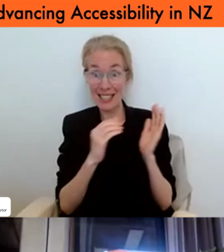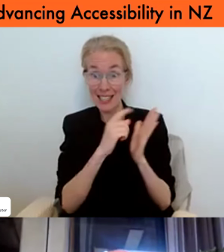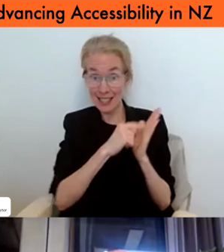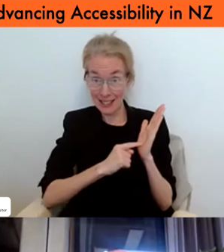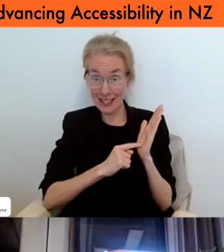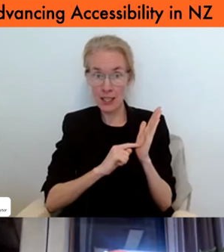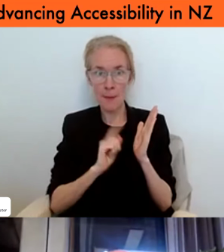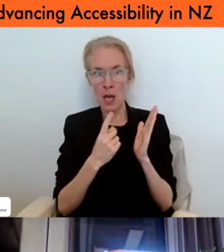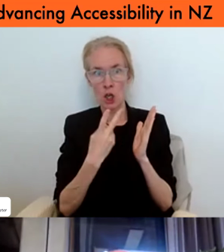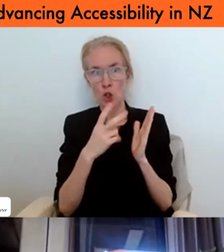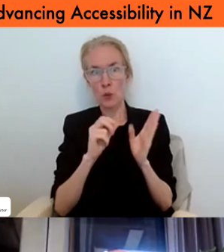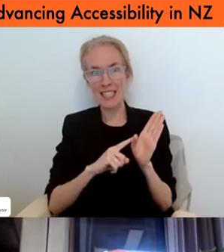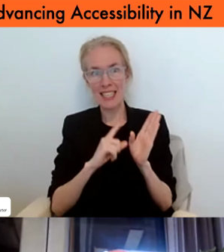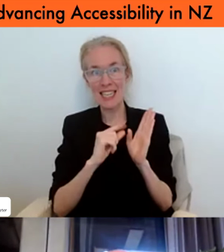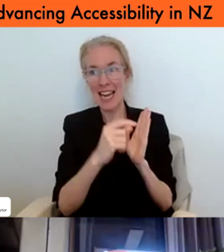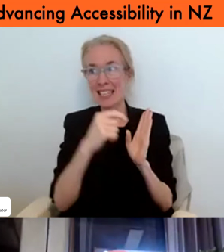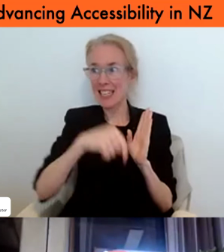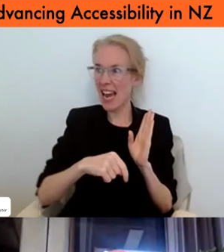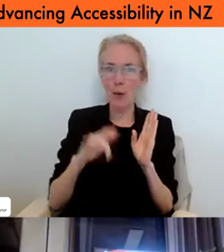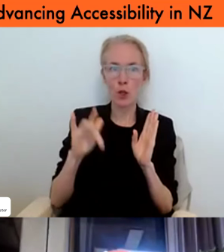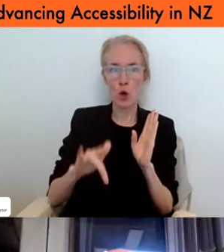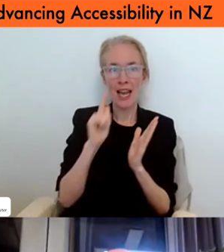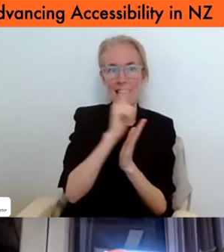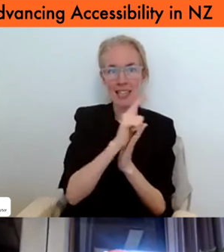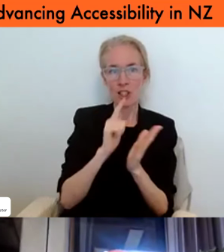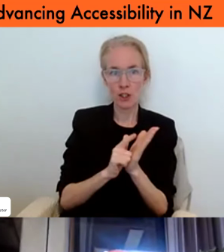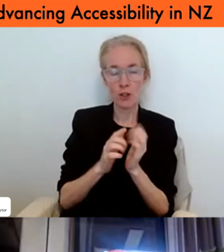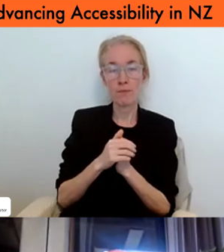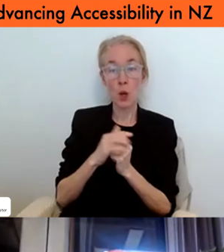We offer the only independent review and assurance process, which basically